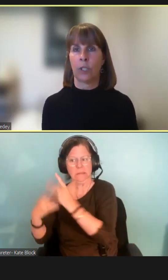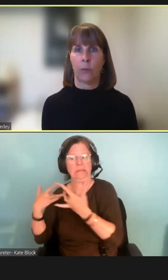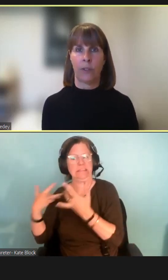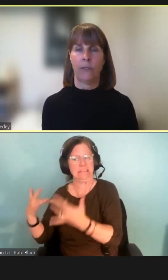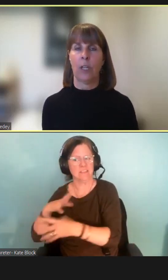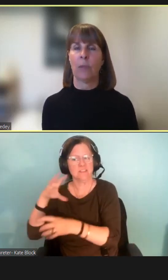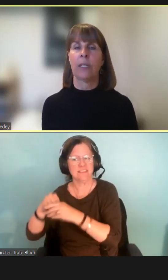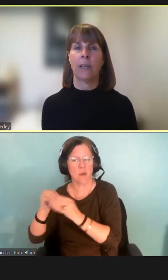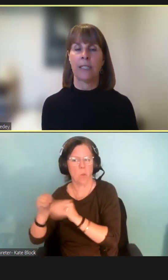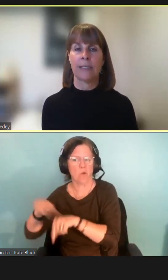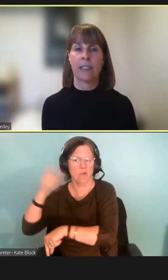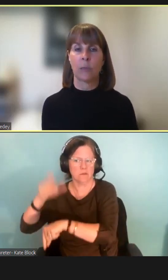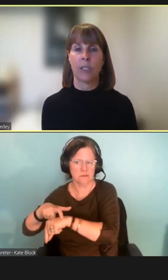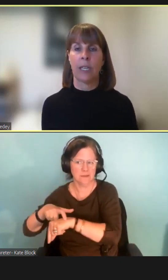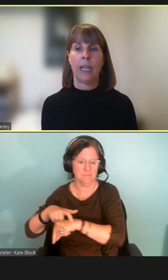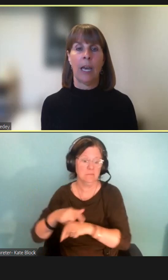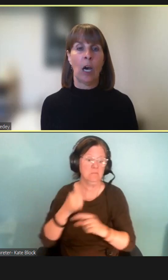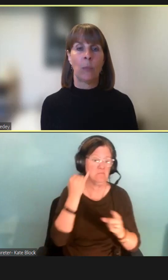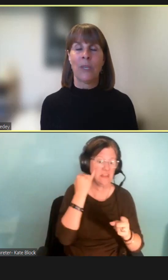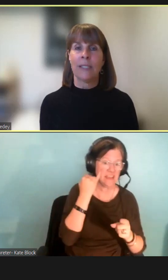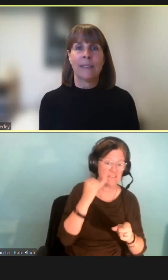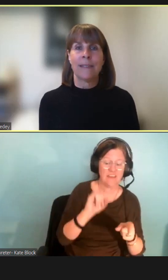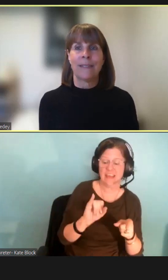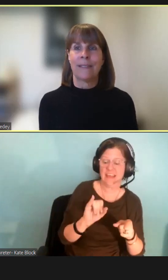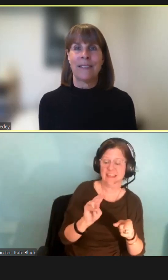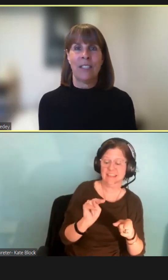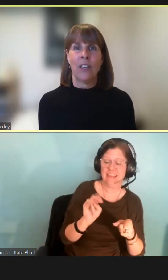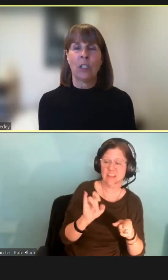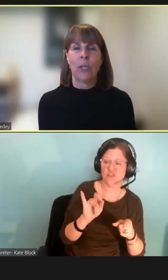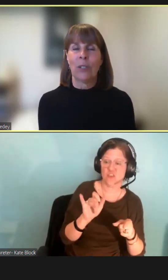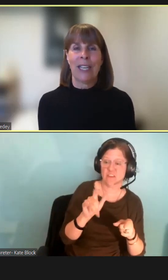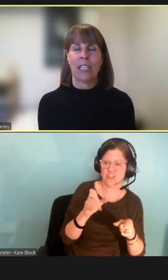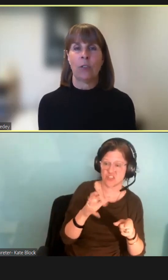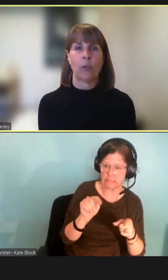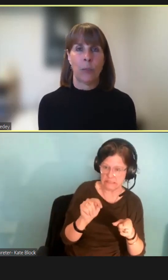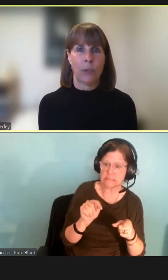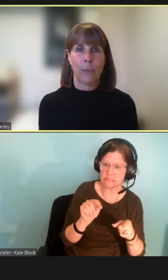with the family on the assessment um because the evaluator can't contribute